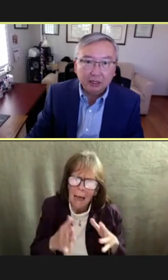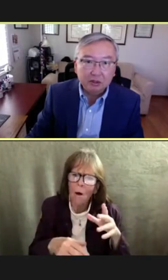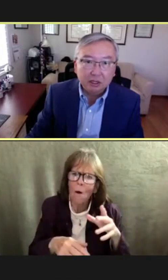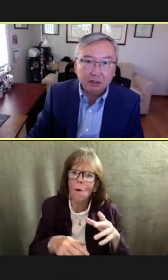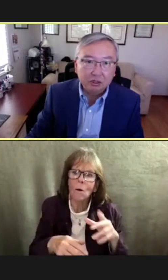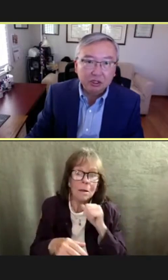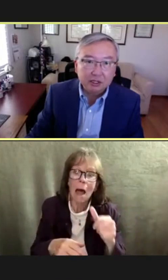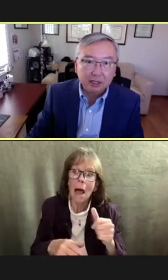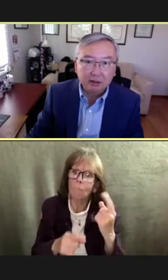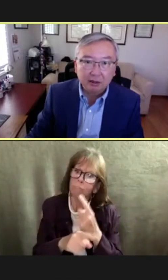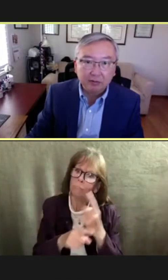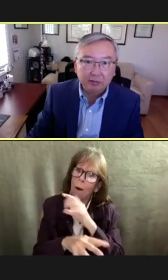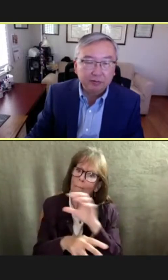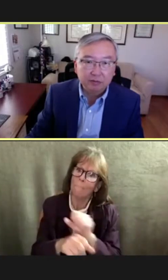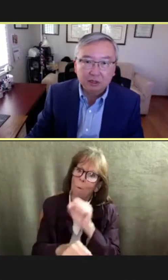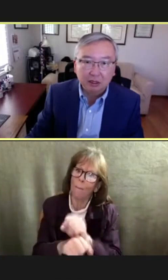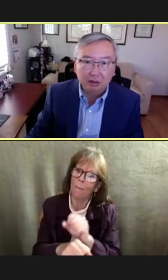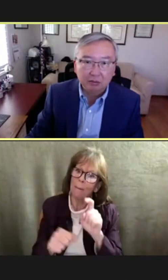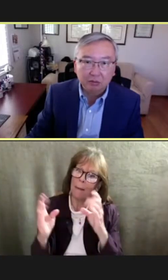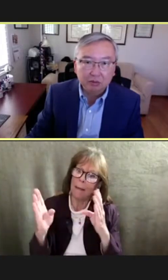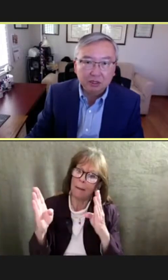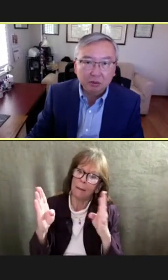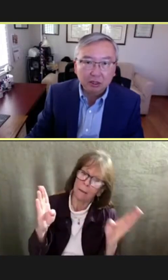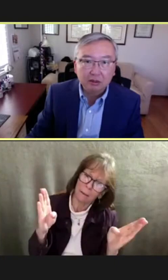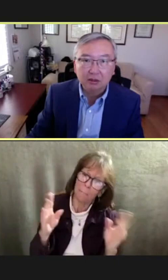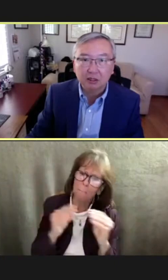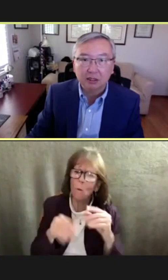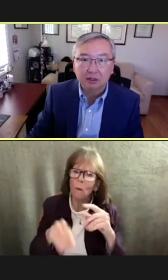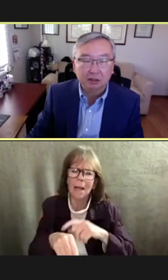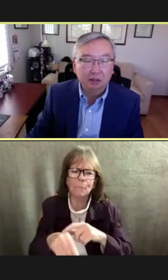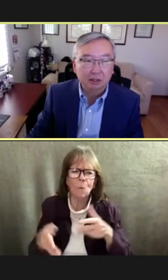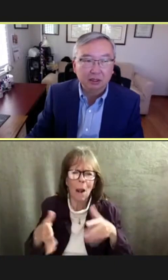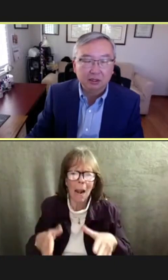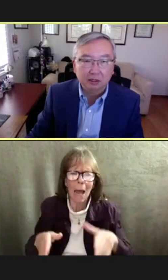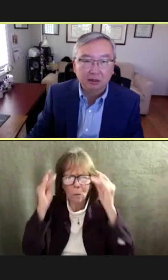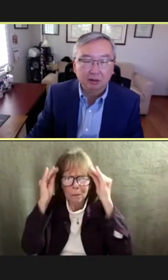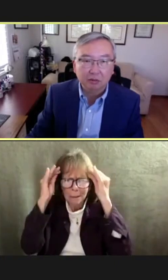And just like if someone is on the autism spectrum